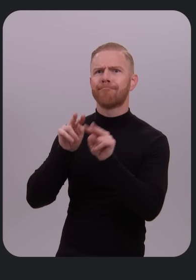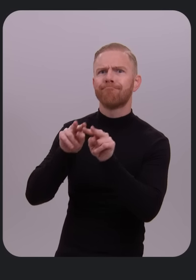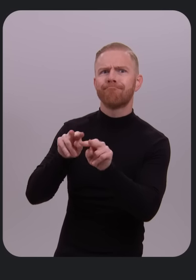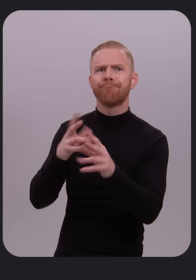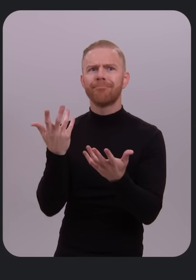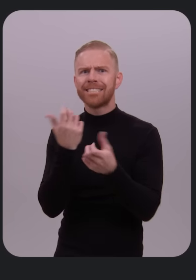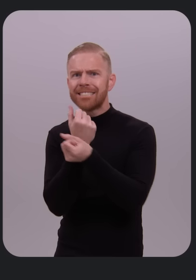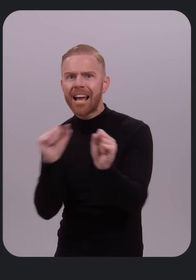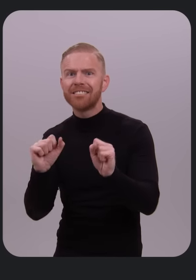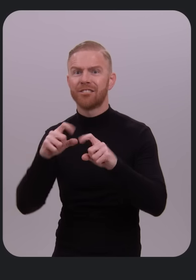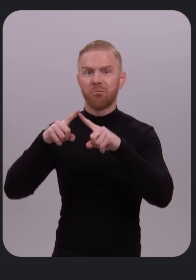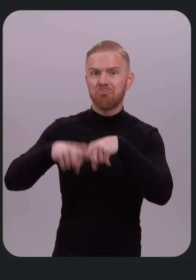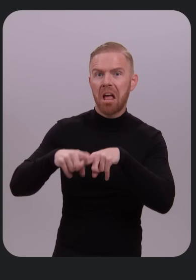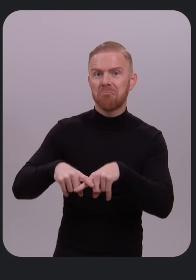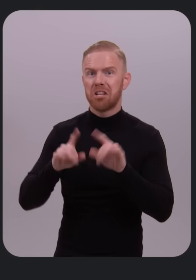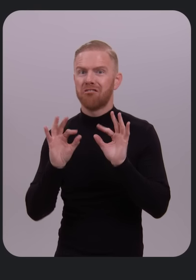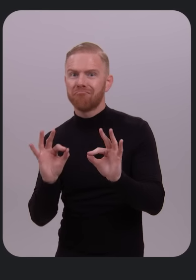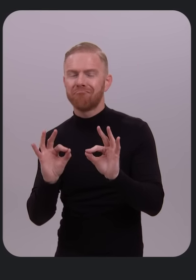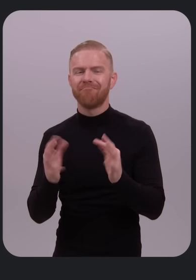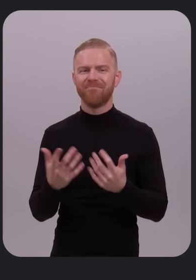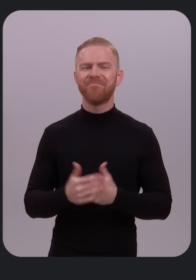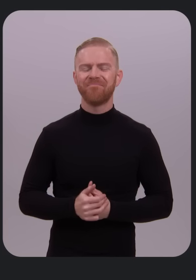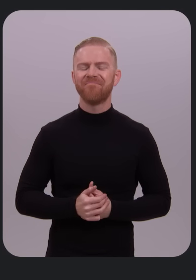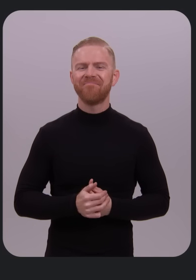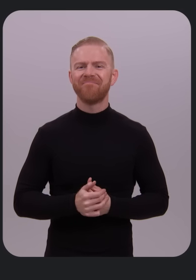for safety and reliability.